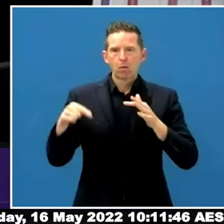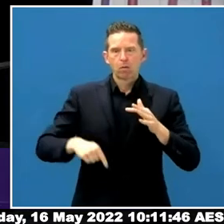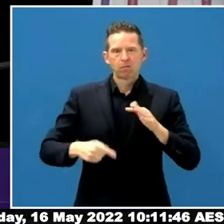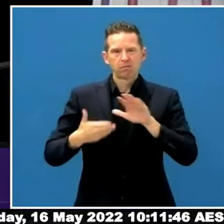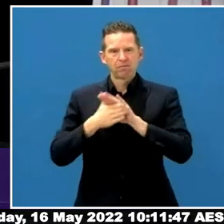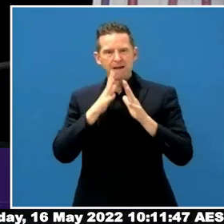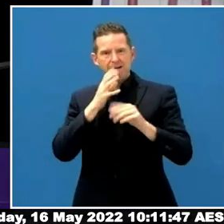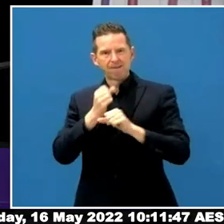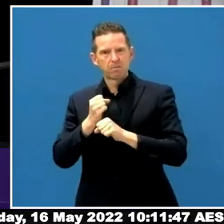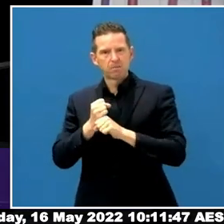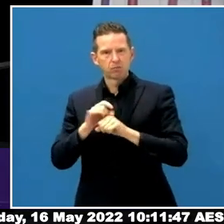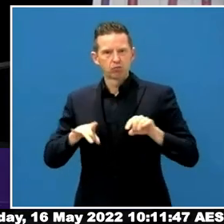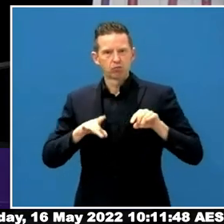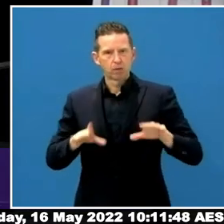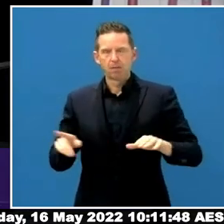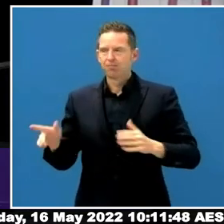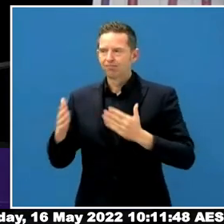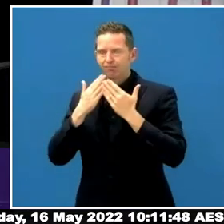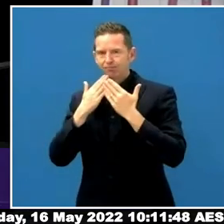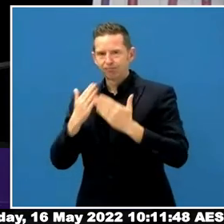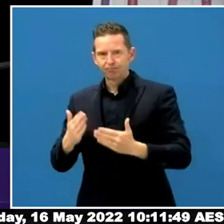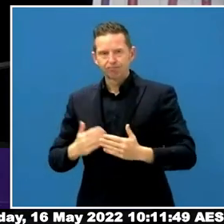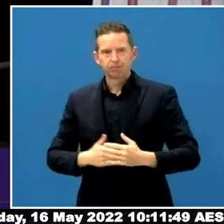Thank you, Ms Munroe. I might take the appearance from Afford next.